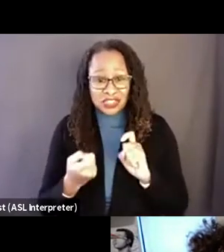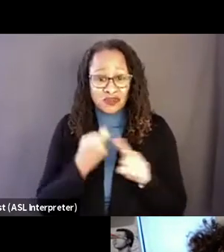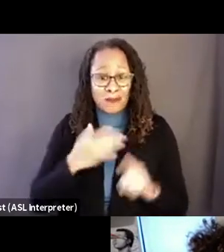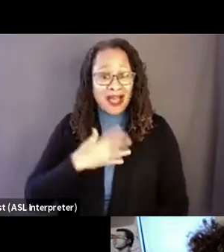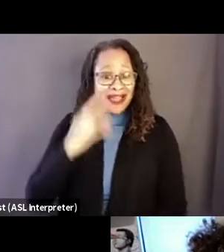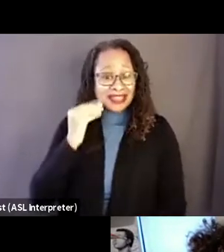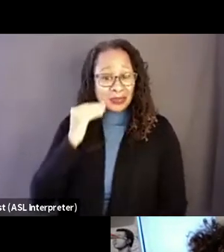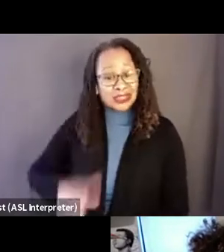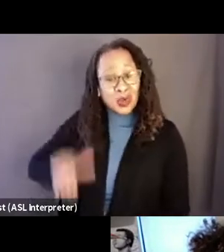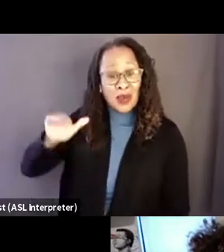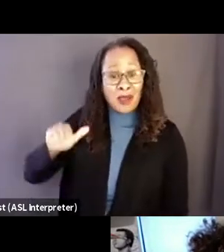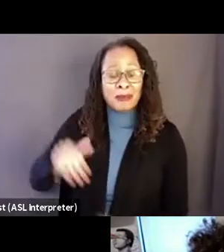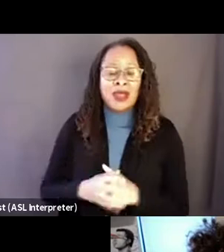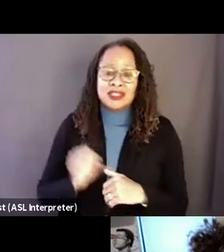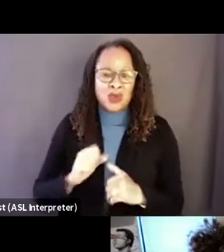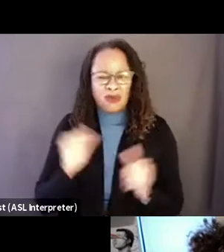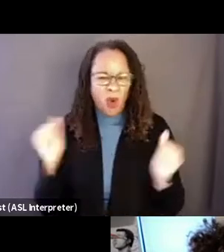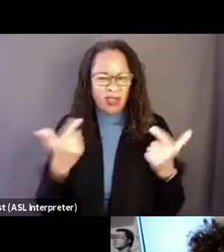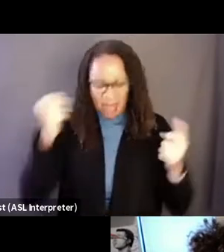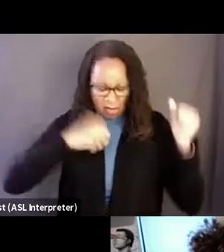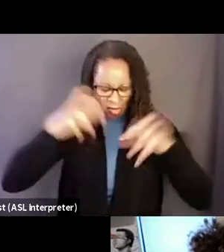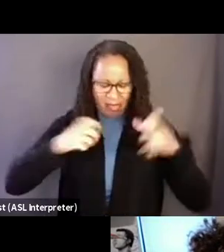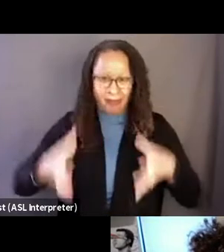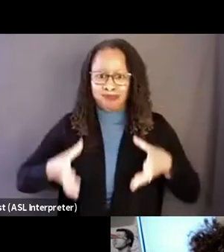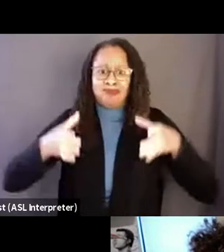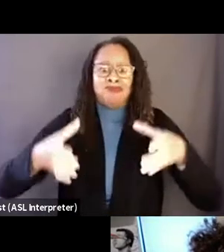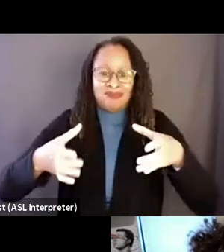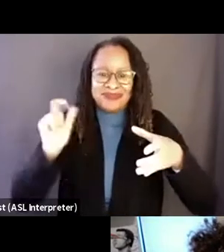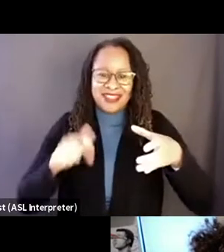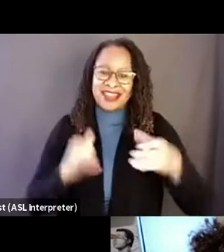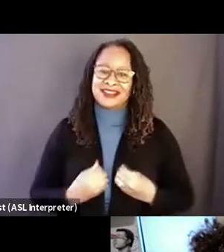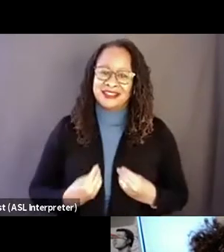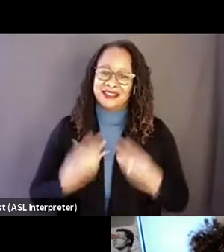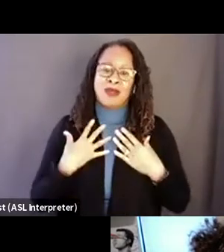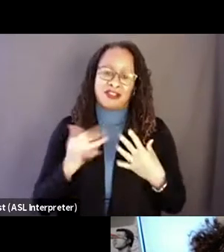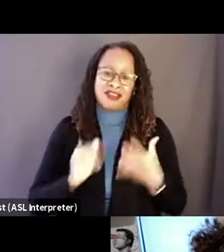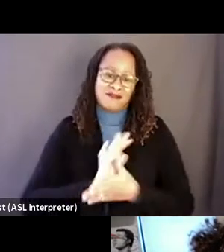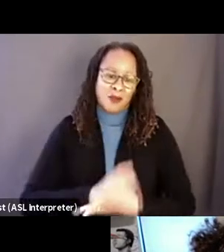but that was a lot of what initially inspired the film. Yeah.